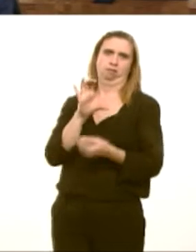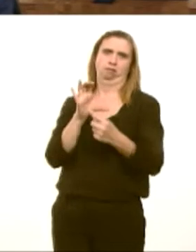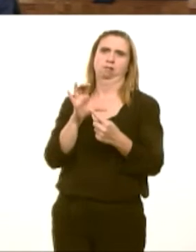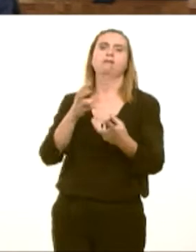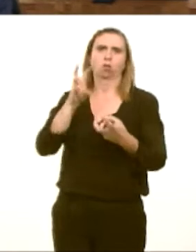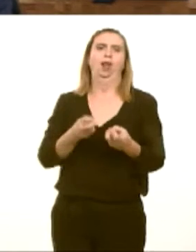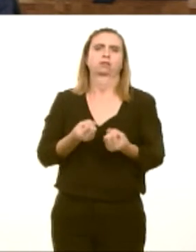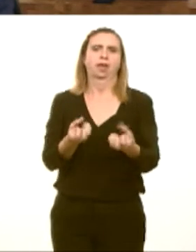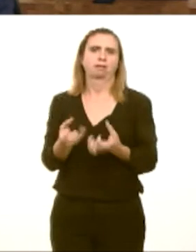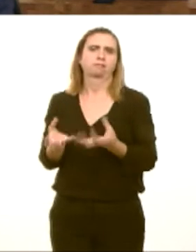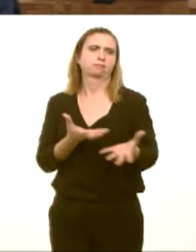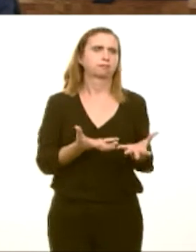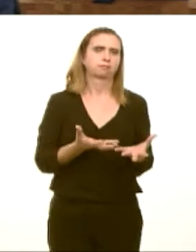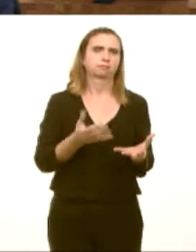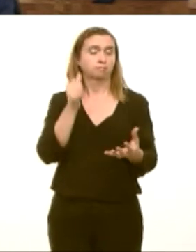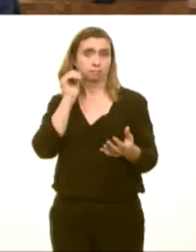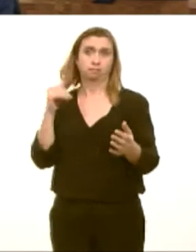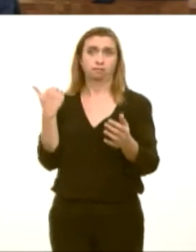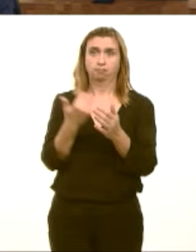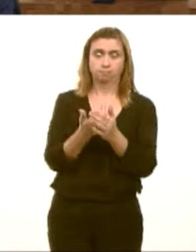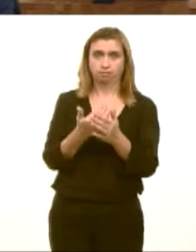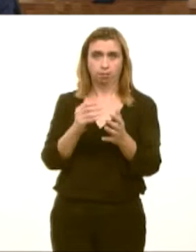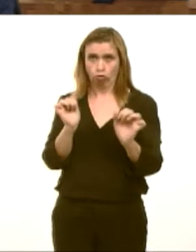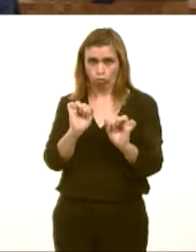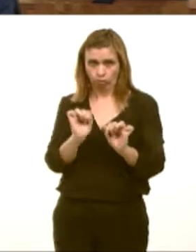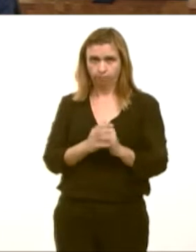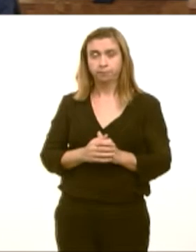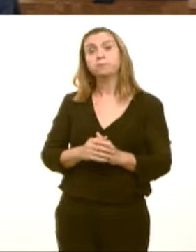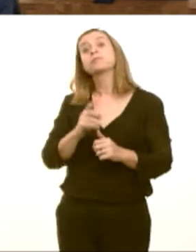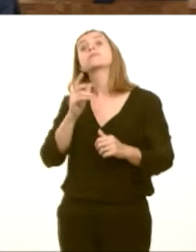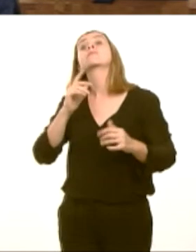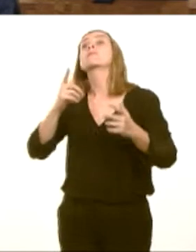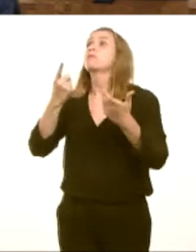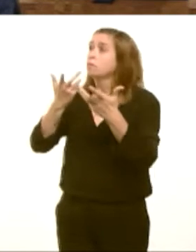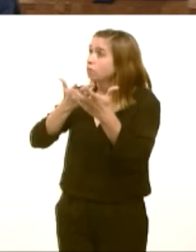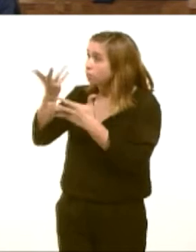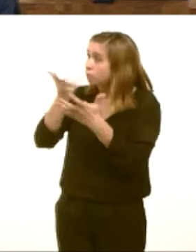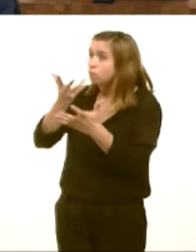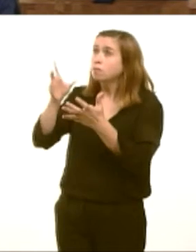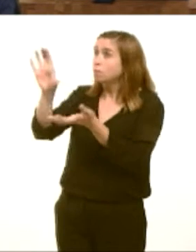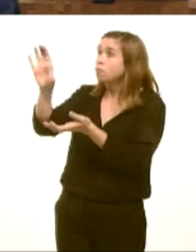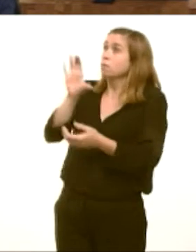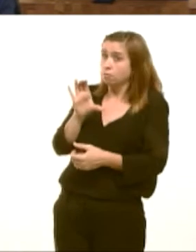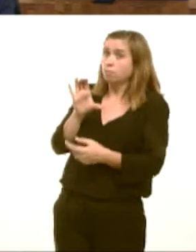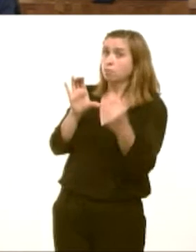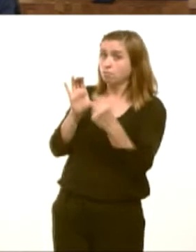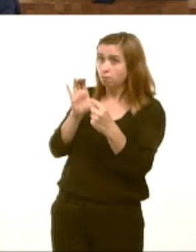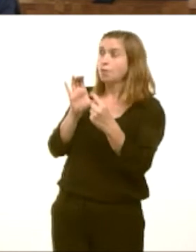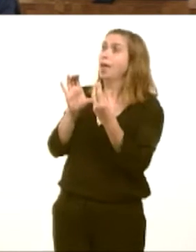Weíve been promised it for a long time; we havenít seen it delivered as yet. Once we understand what our financial footing is, then, of course, further consideration